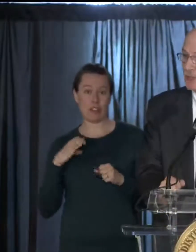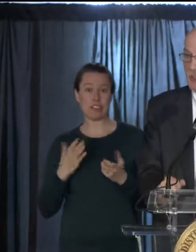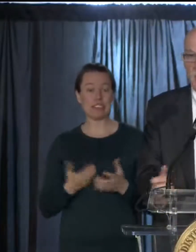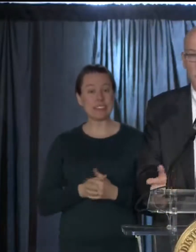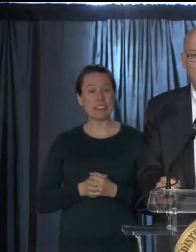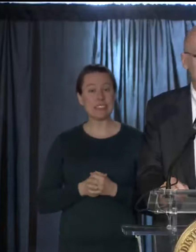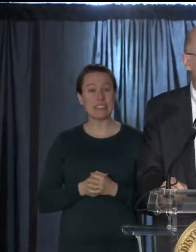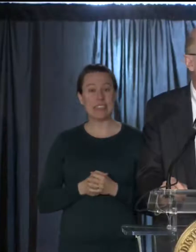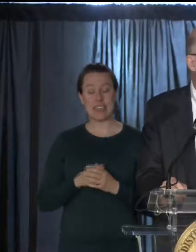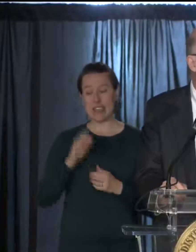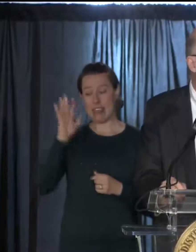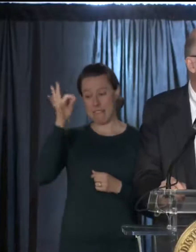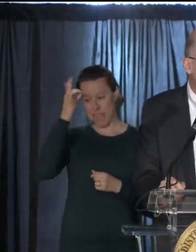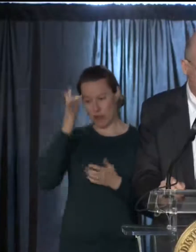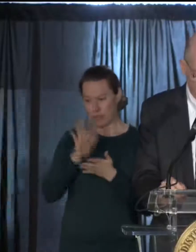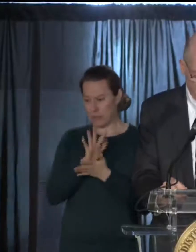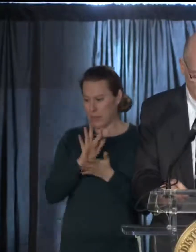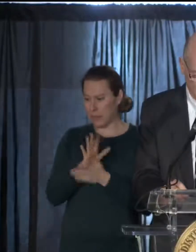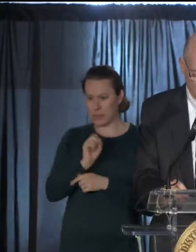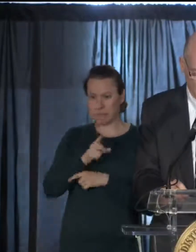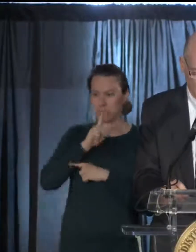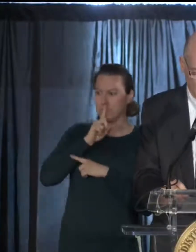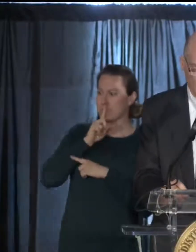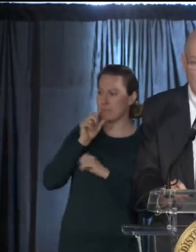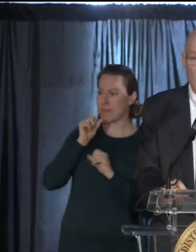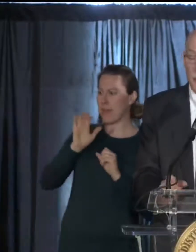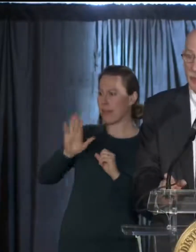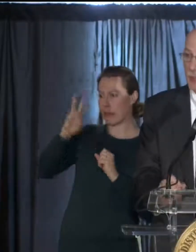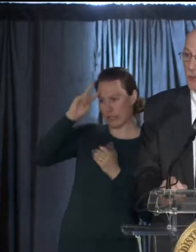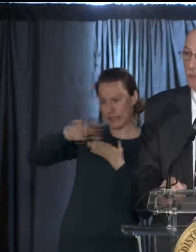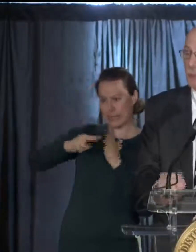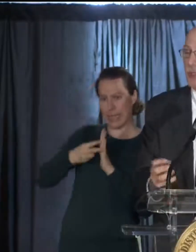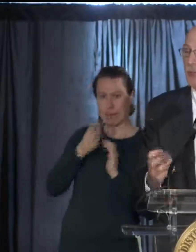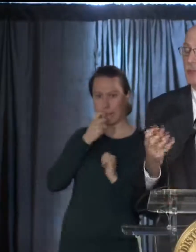SAY THAT SHOULD BE TAKEN AWAY. THAT WAS NOT THEIR INTENT AT ALL. THEIR INTENT WAS TO PROTECT THE